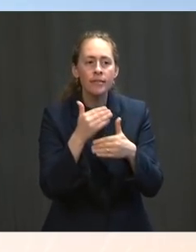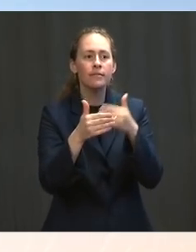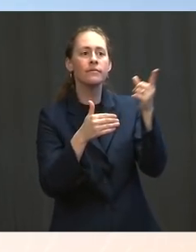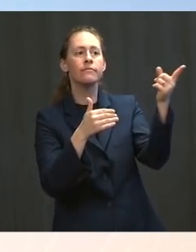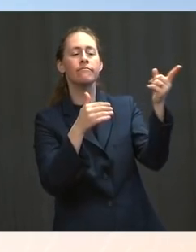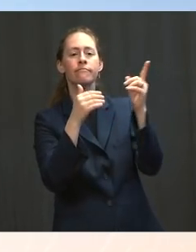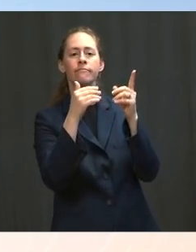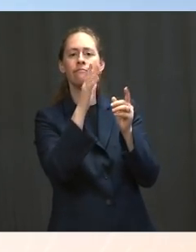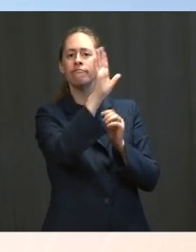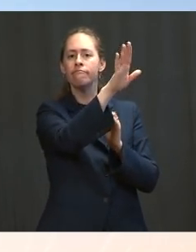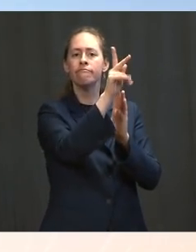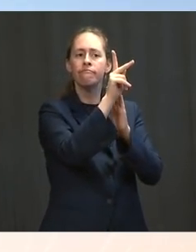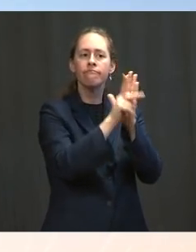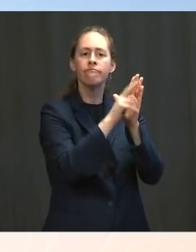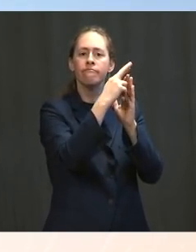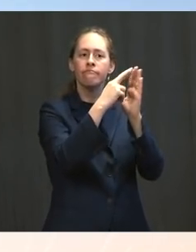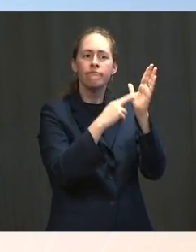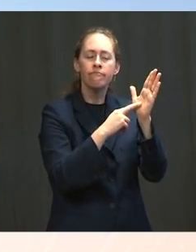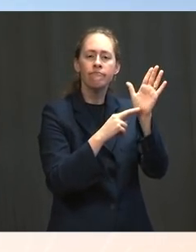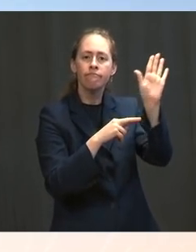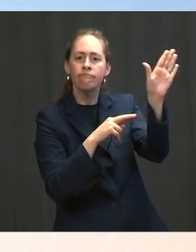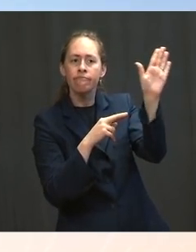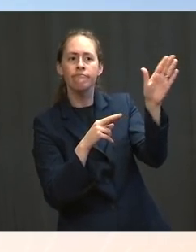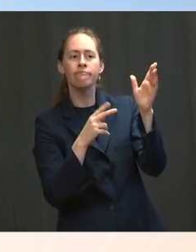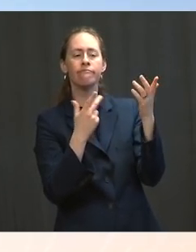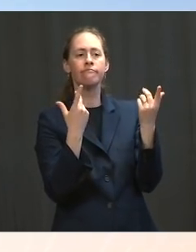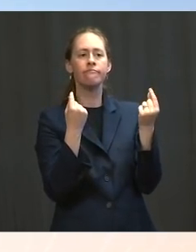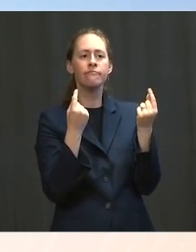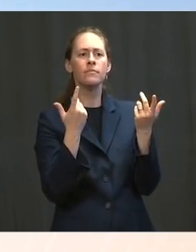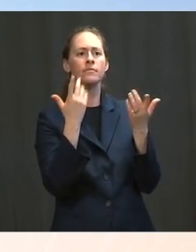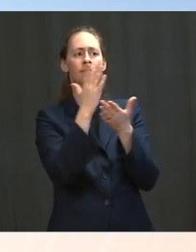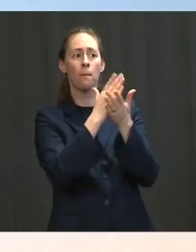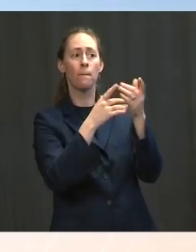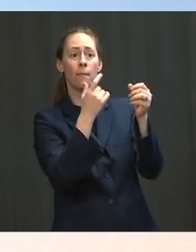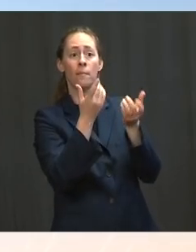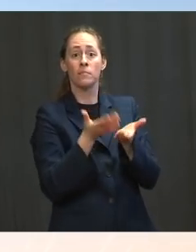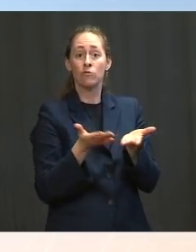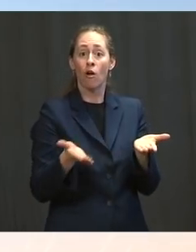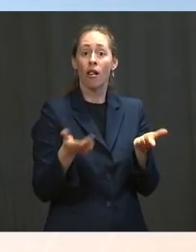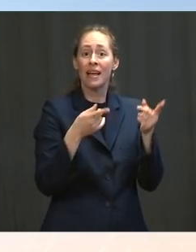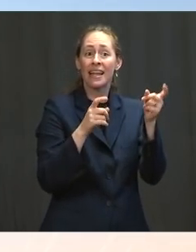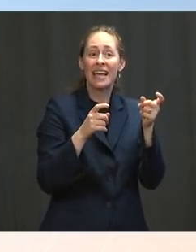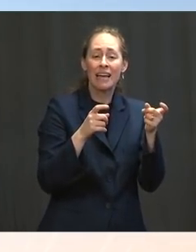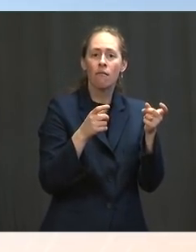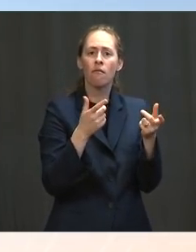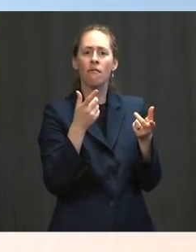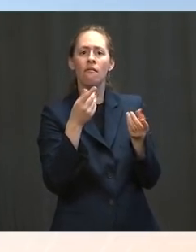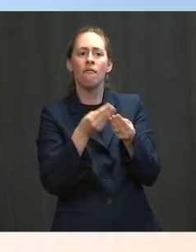There are issues as it relates to materials needed to distribute these vaccines, and there are also even transportation issues